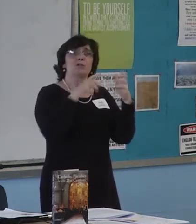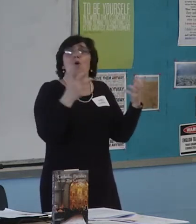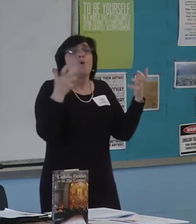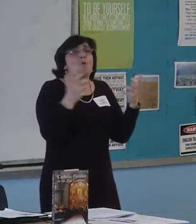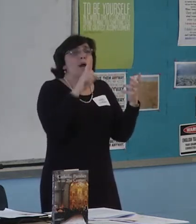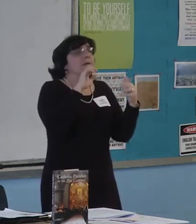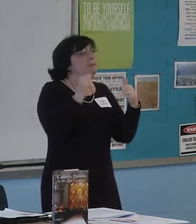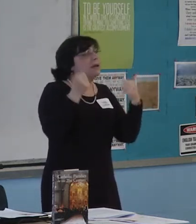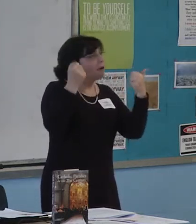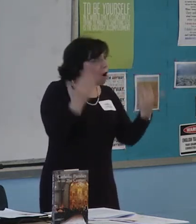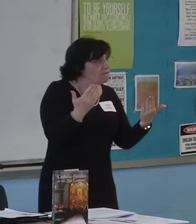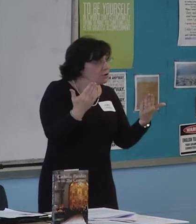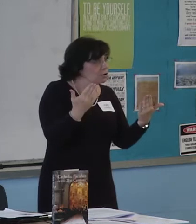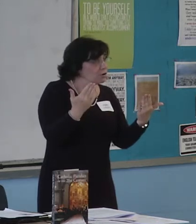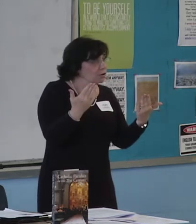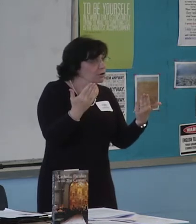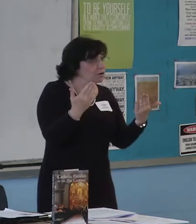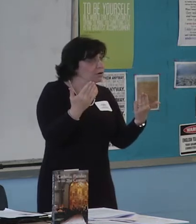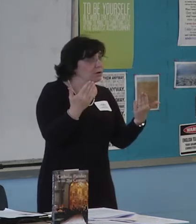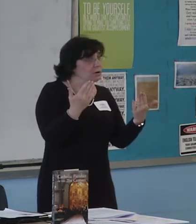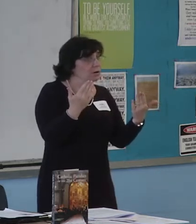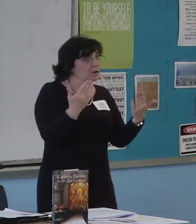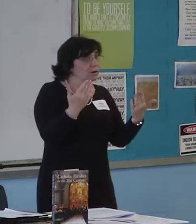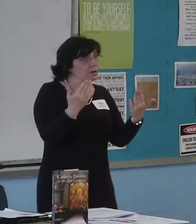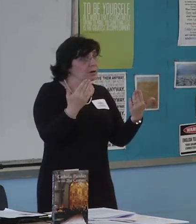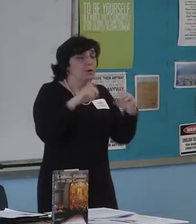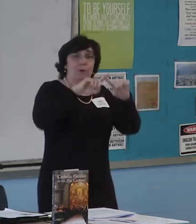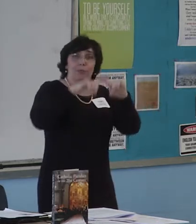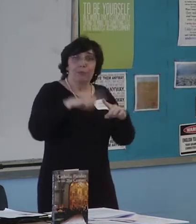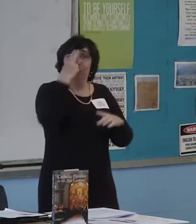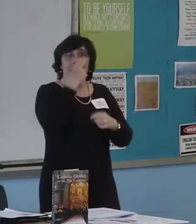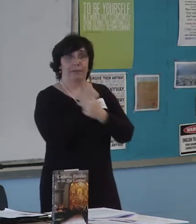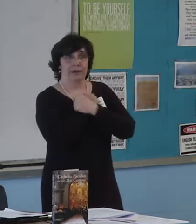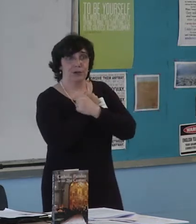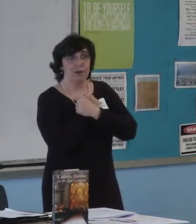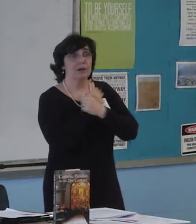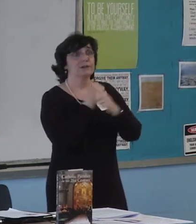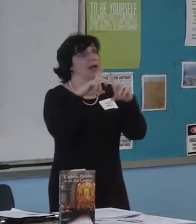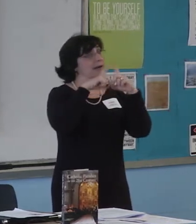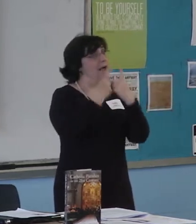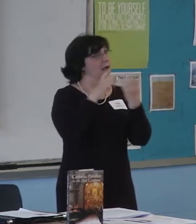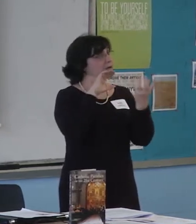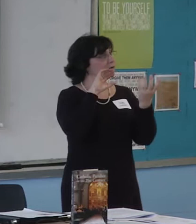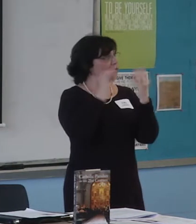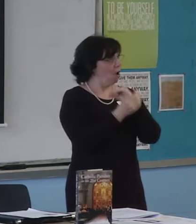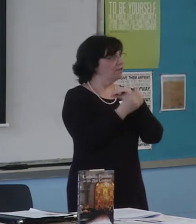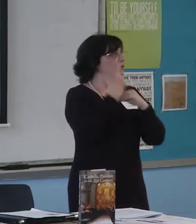offered through Catholic Charities and diocesan offices for people with